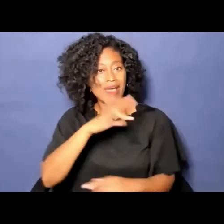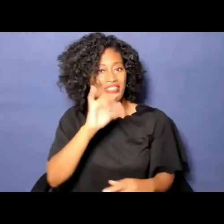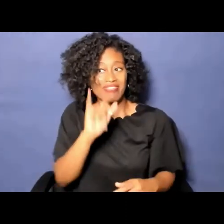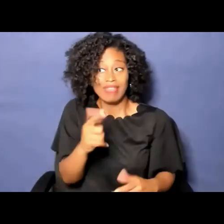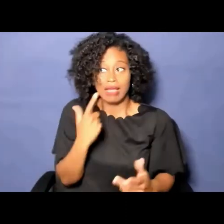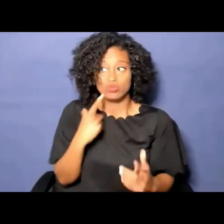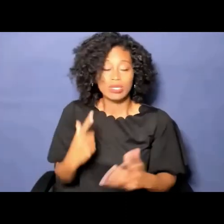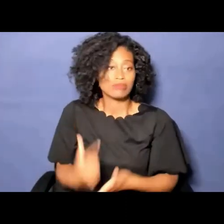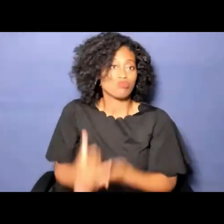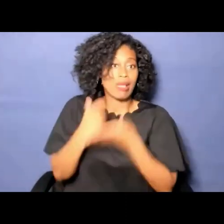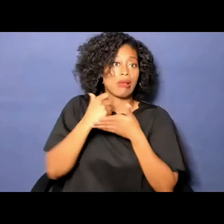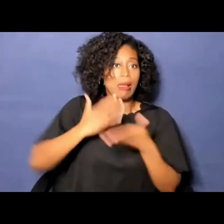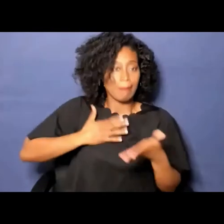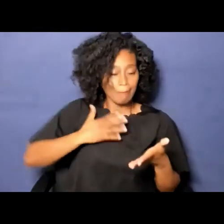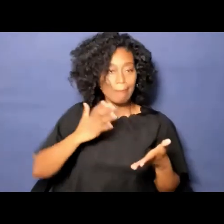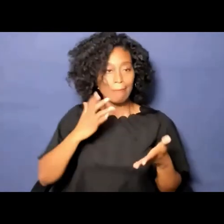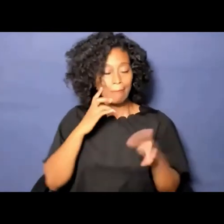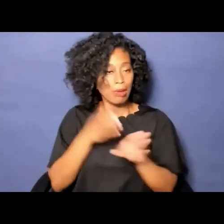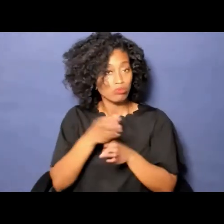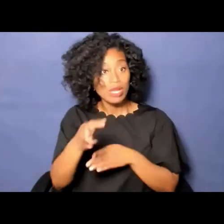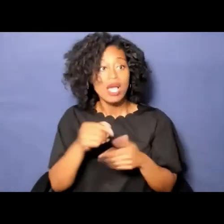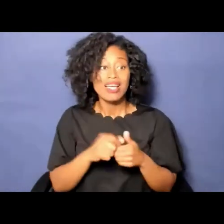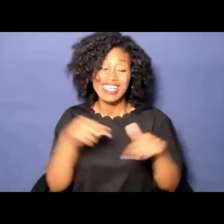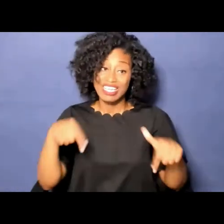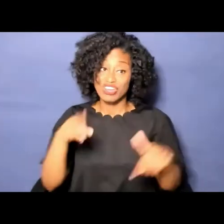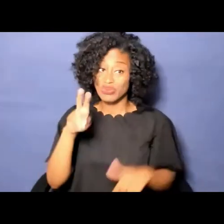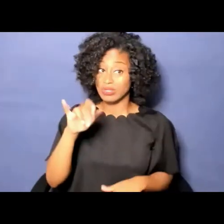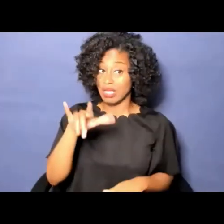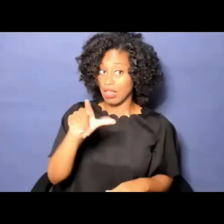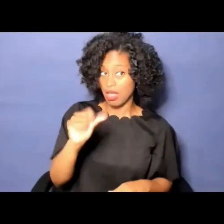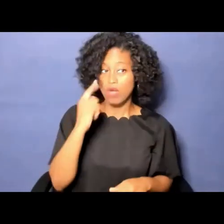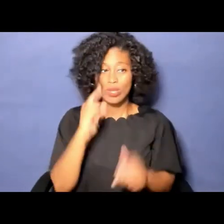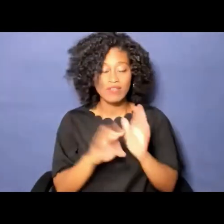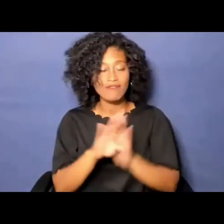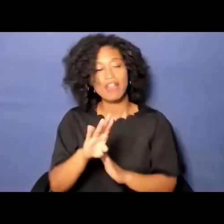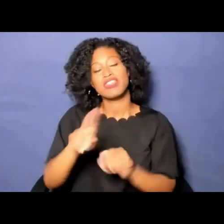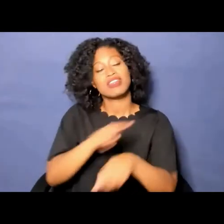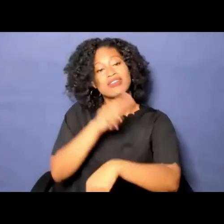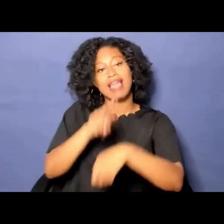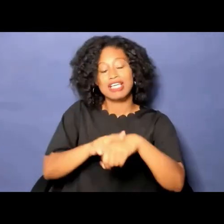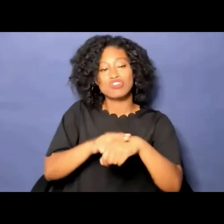founded, we have developed the national assessment of collegiate campus climates,